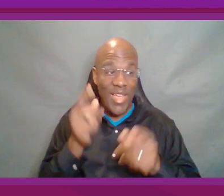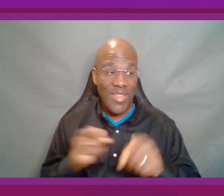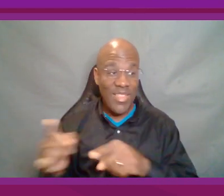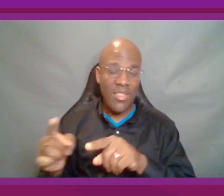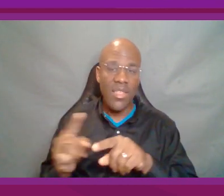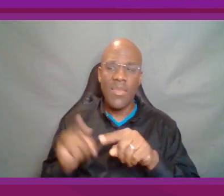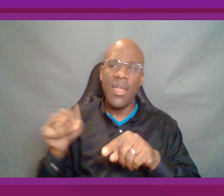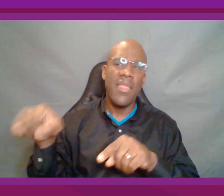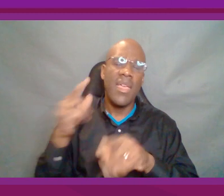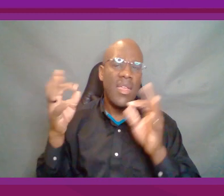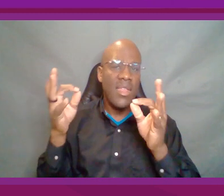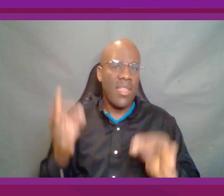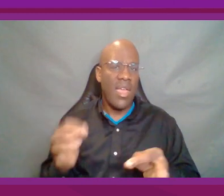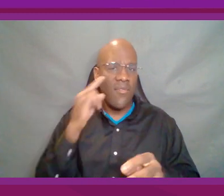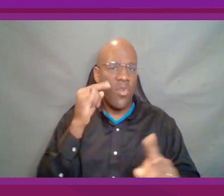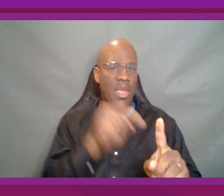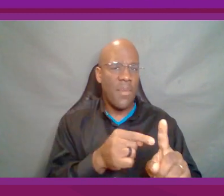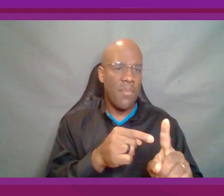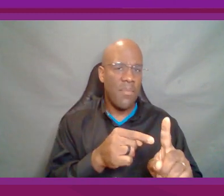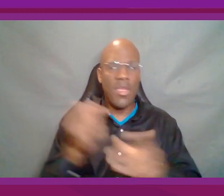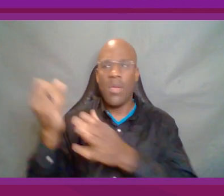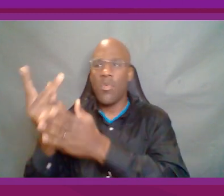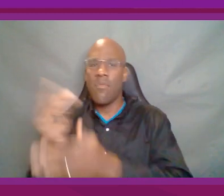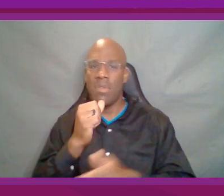about what types of accommodations will be approved or not approved,